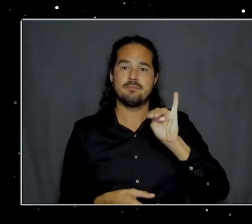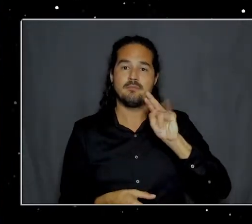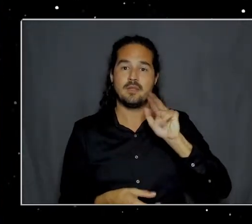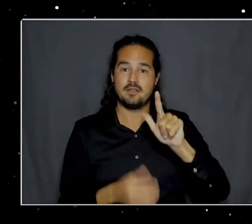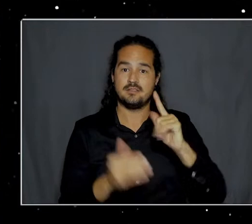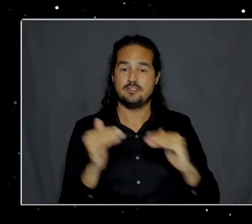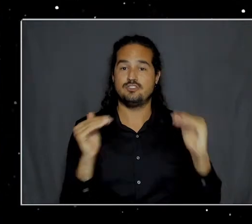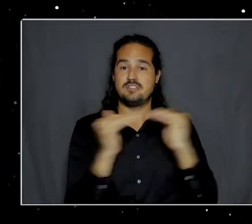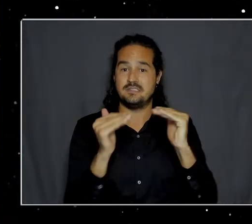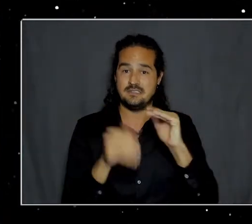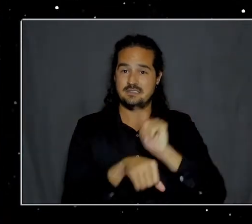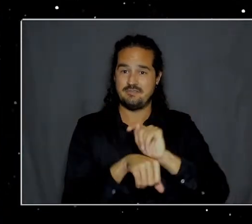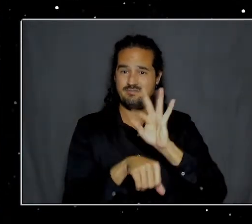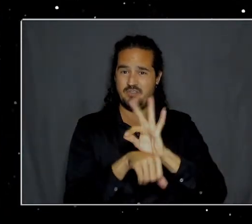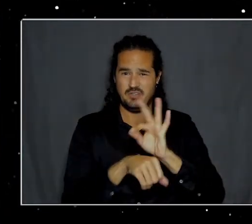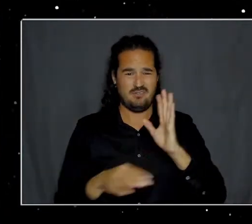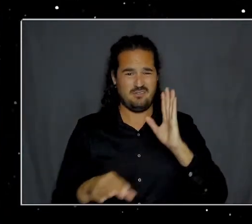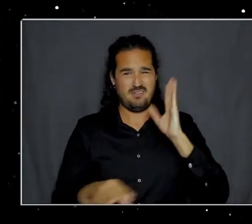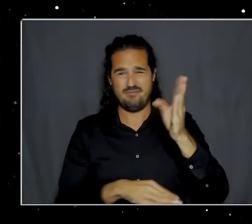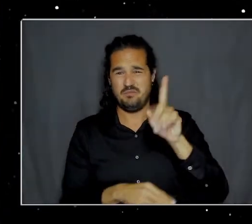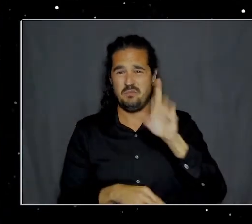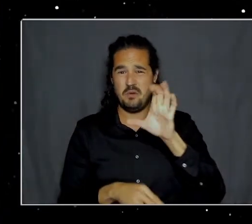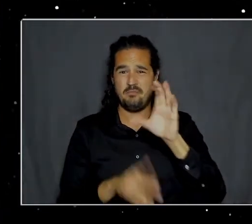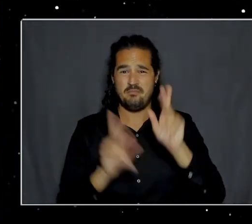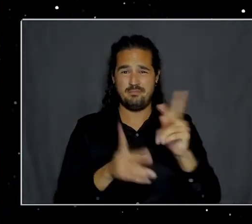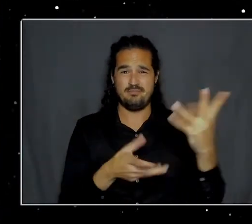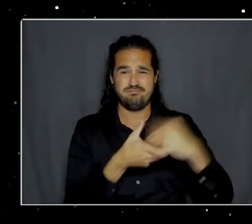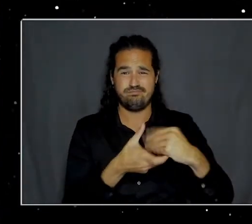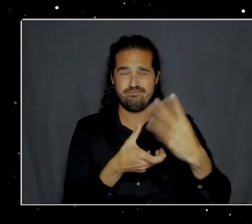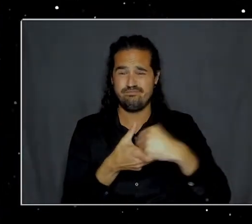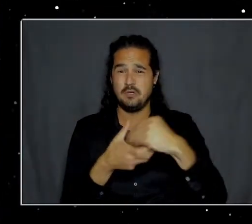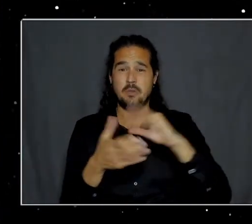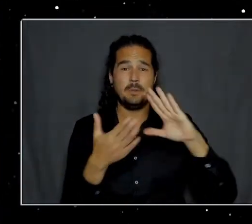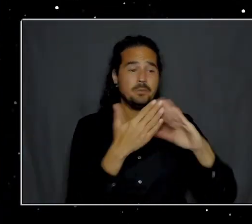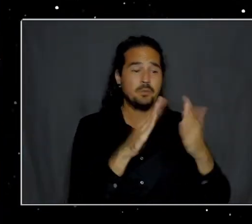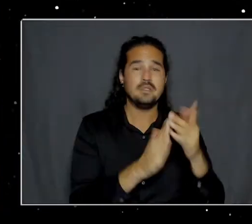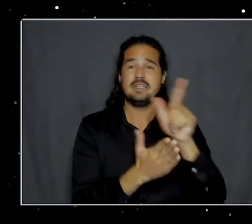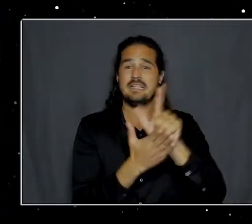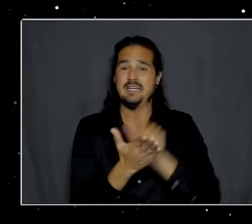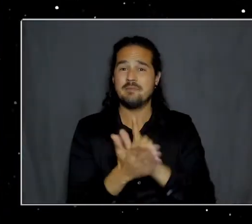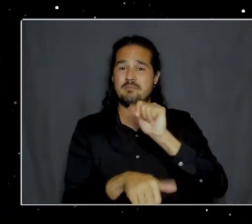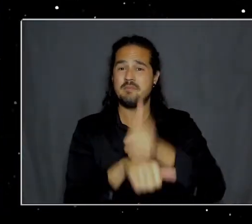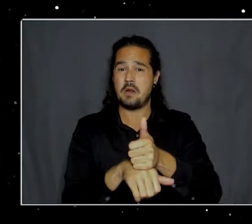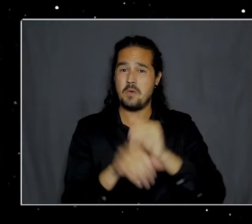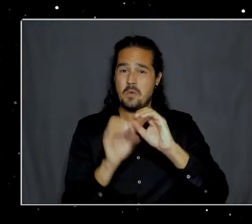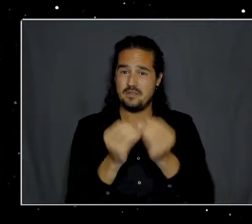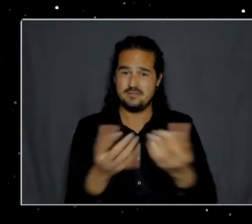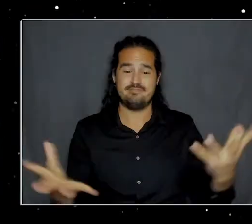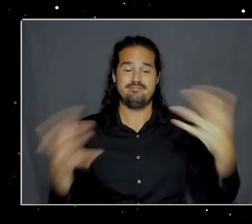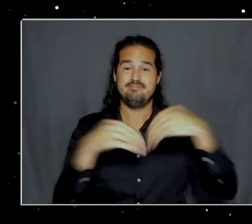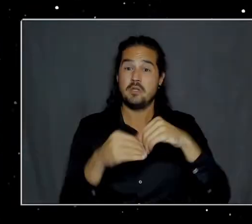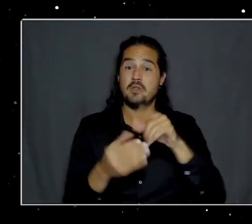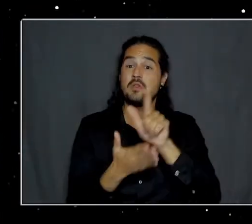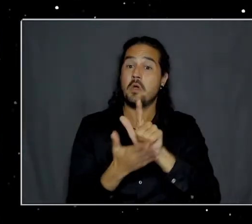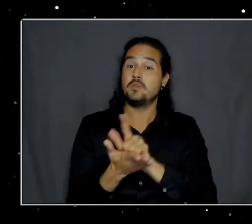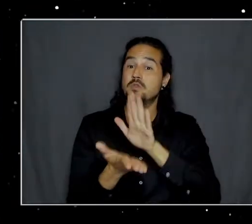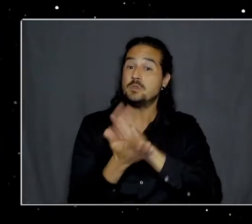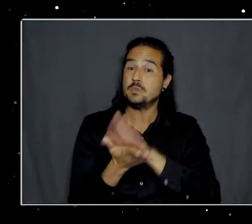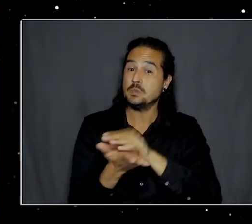FORCE, WITH OVER A HUNDRED PARTICIPANTS THAT CAME FROM COMMUNITY LEGAL ORGANIZATIONS,